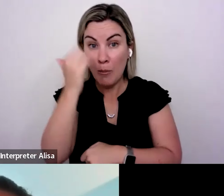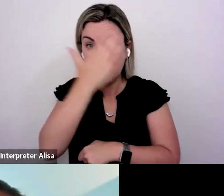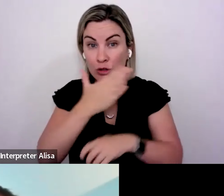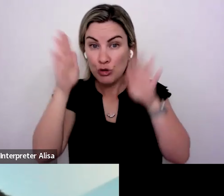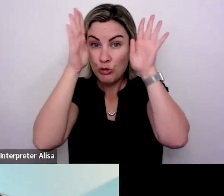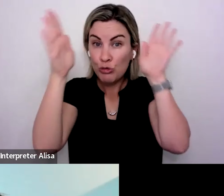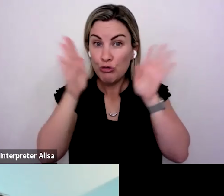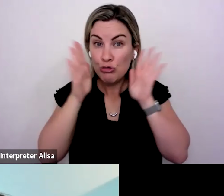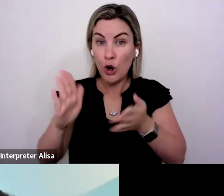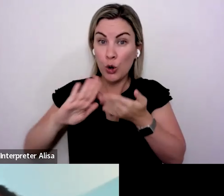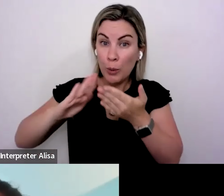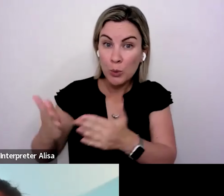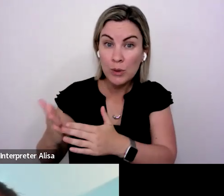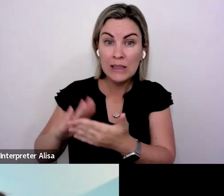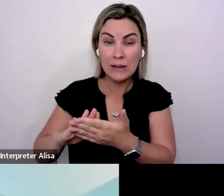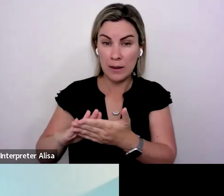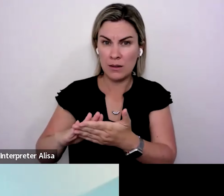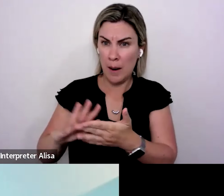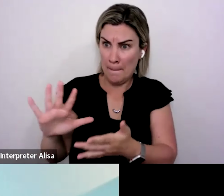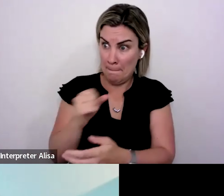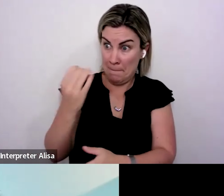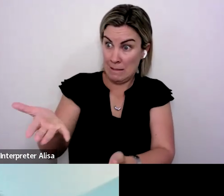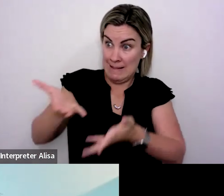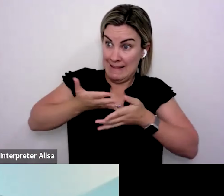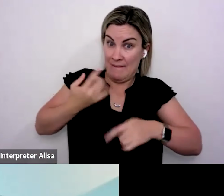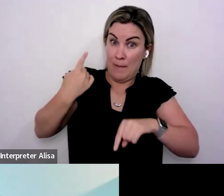Do I actually need to get permission from the local land council?